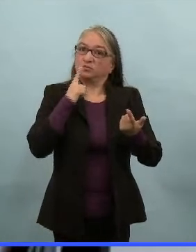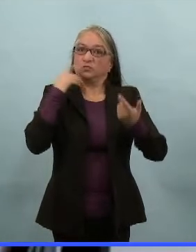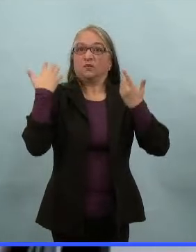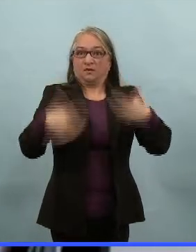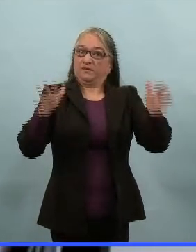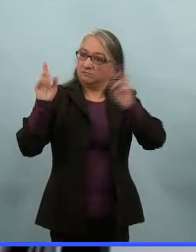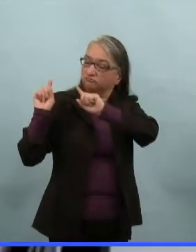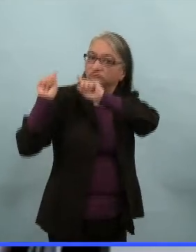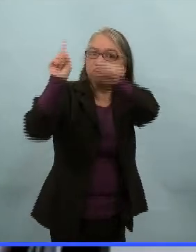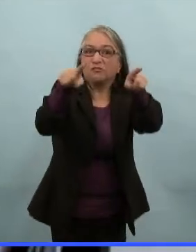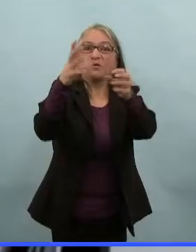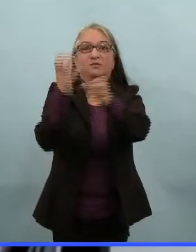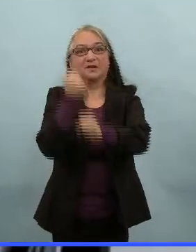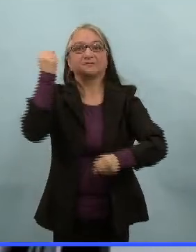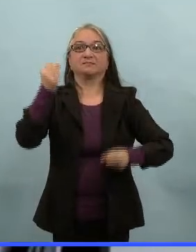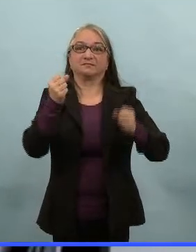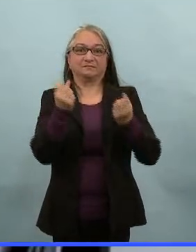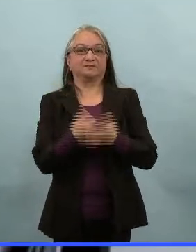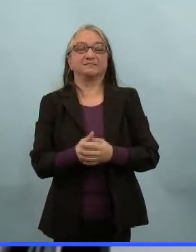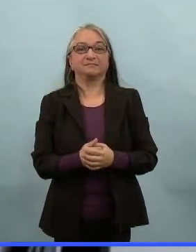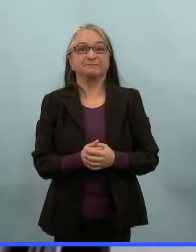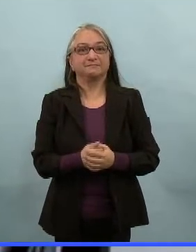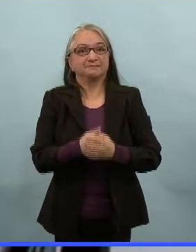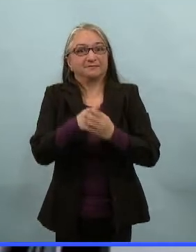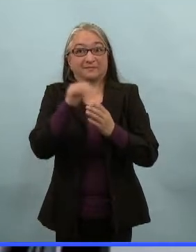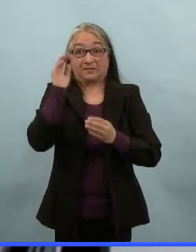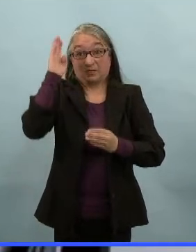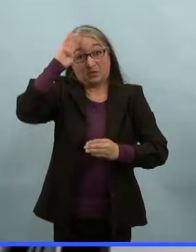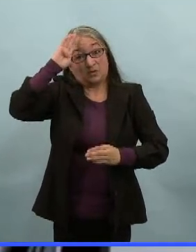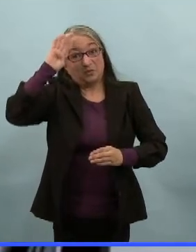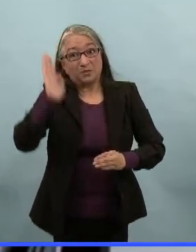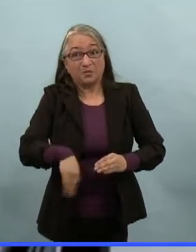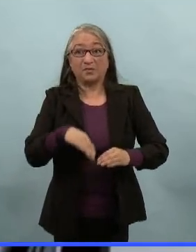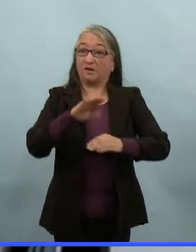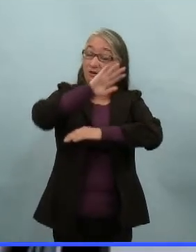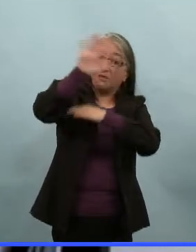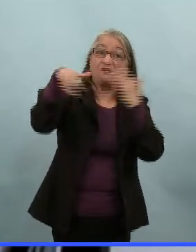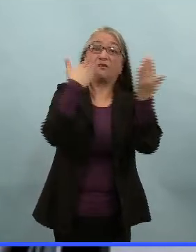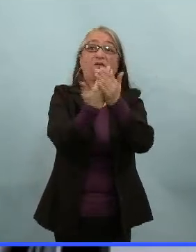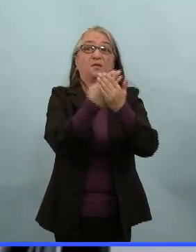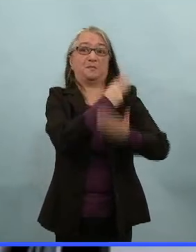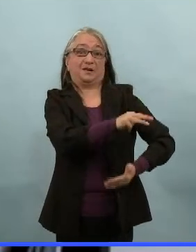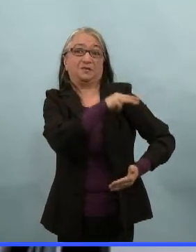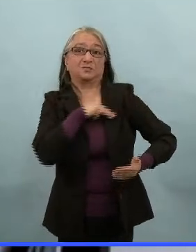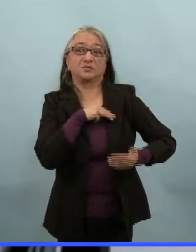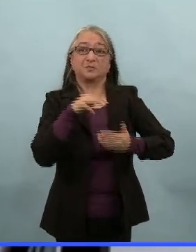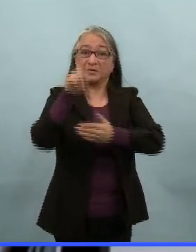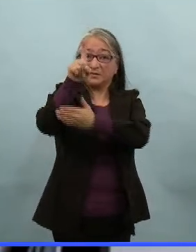we know we're never going to reach all manitobans and and so our goal has never been a hundred